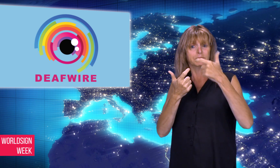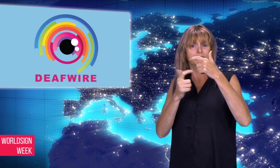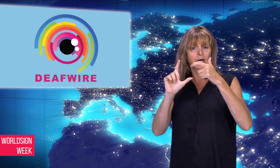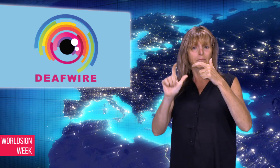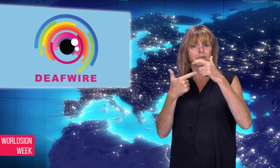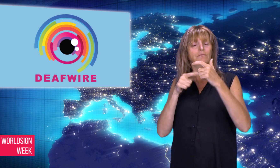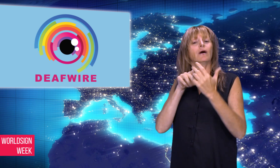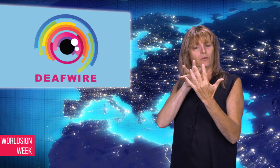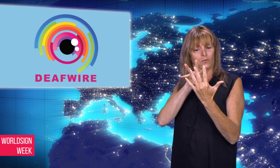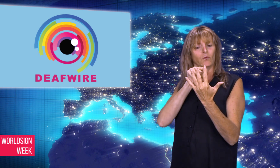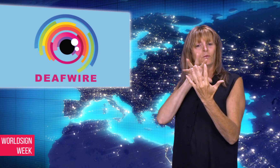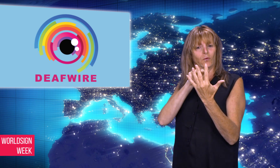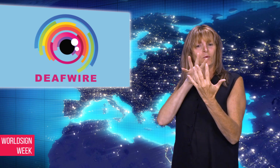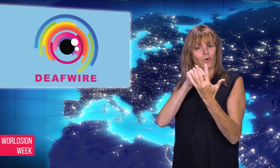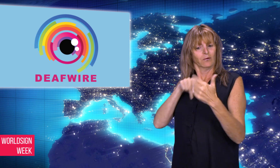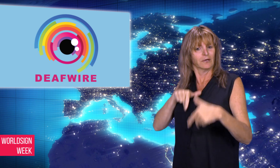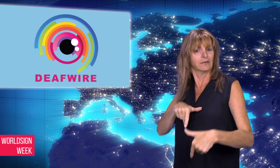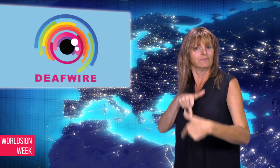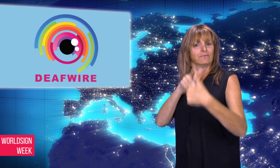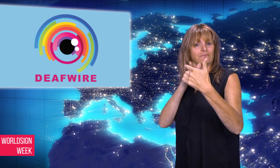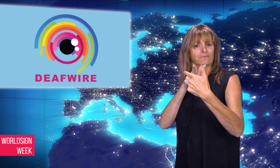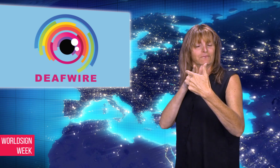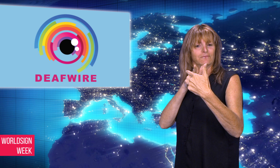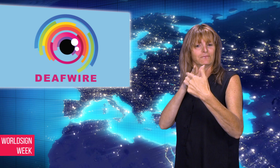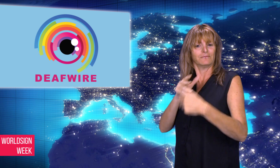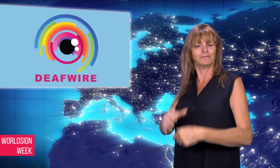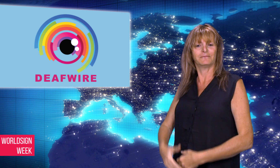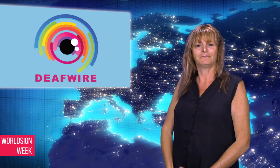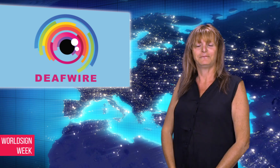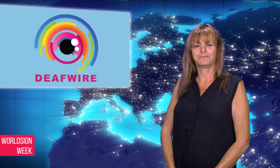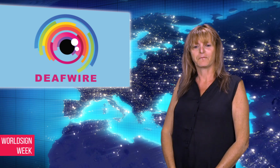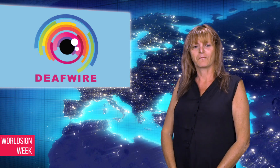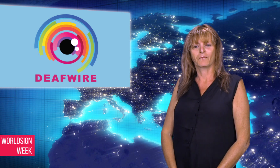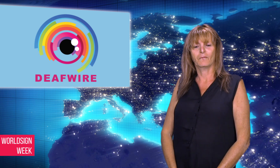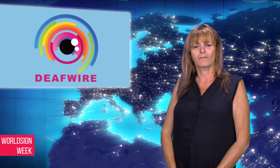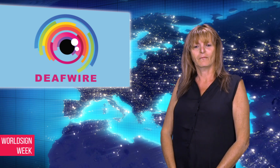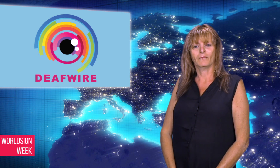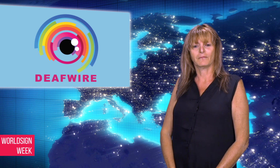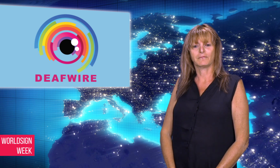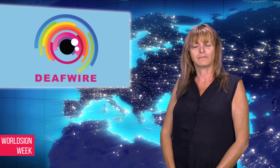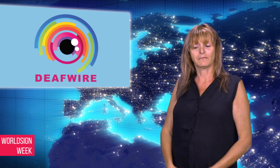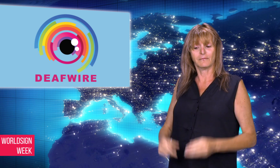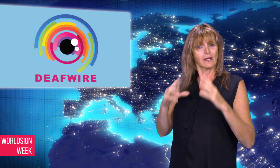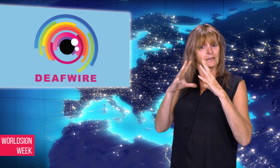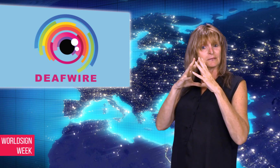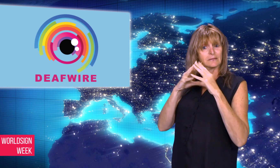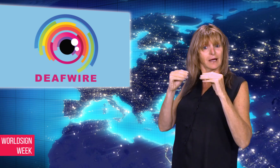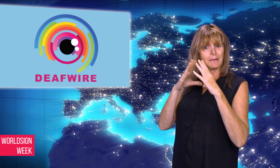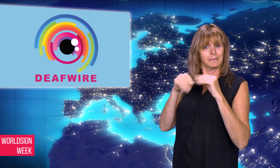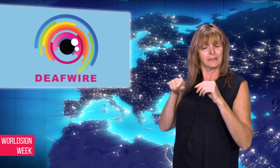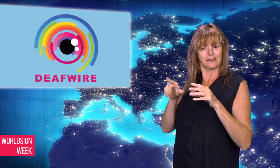team says this built-in call recording would be cloud-based and be available